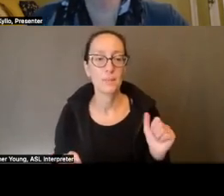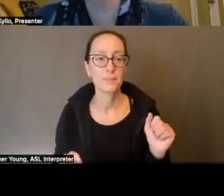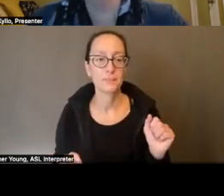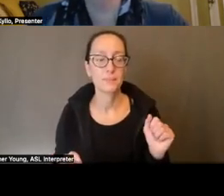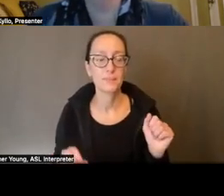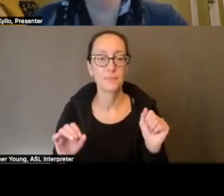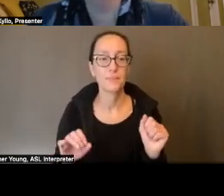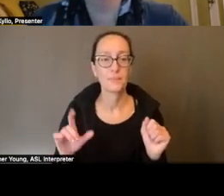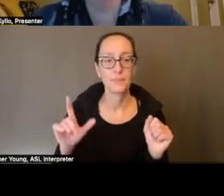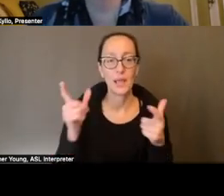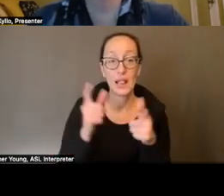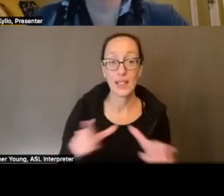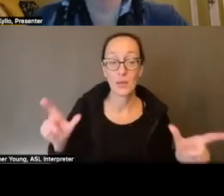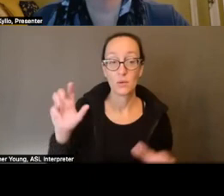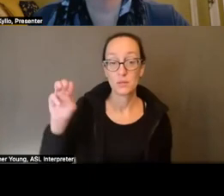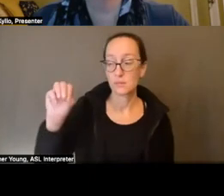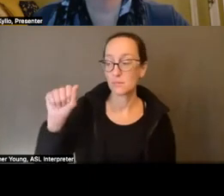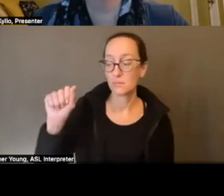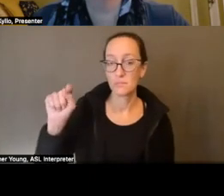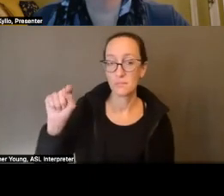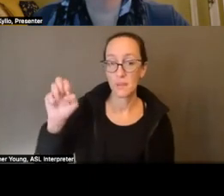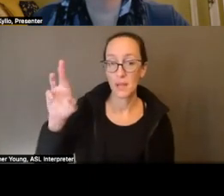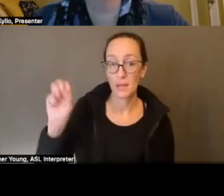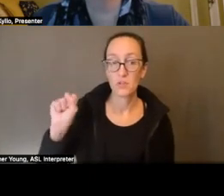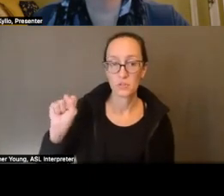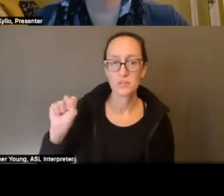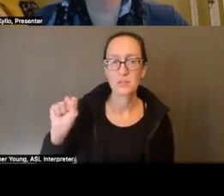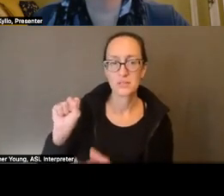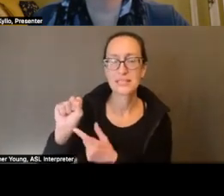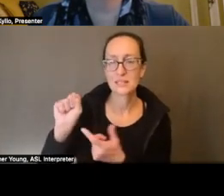language transliterator company in North Carolina.